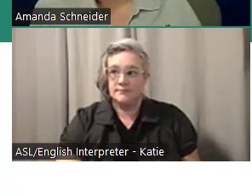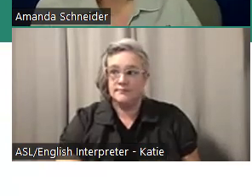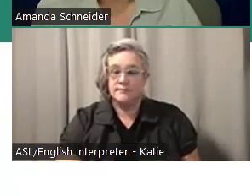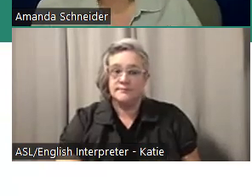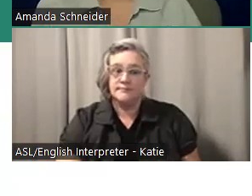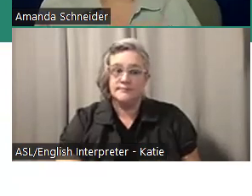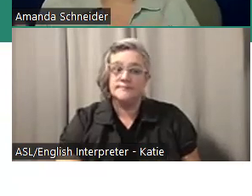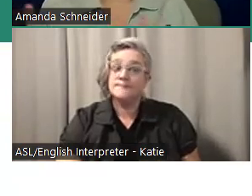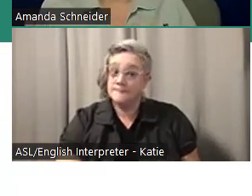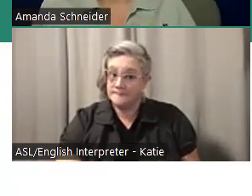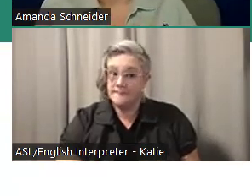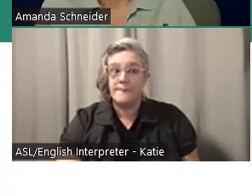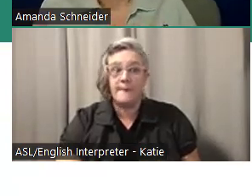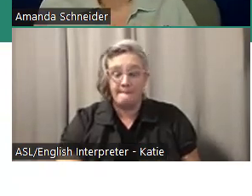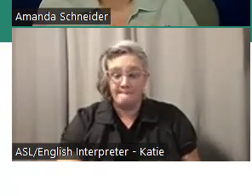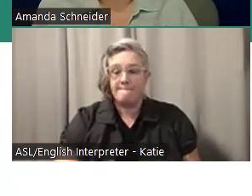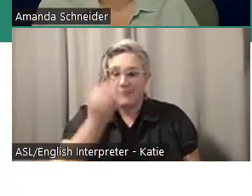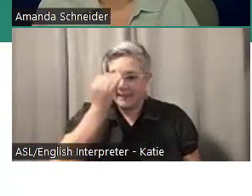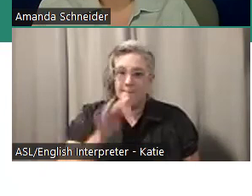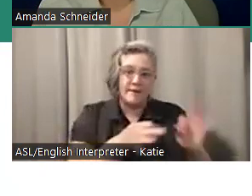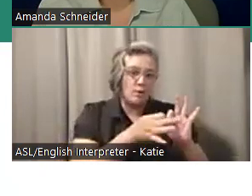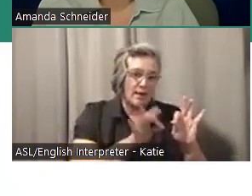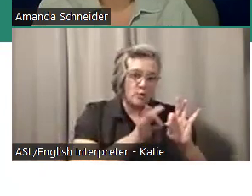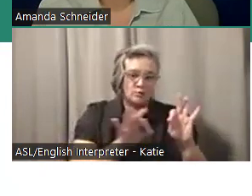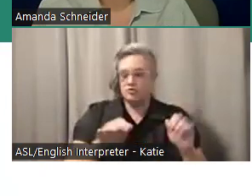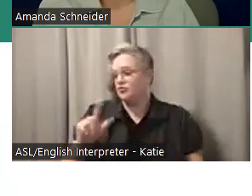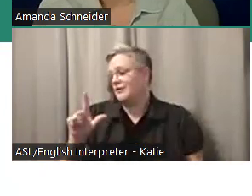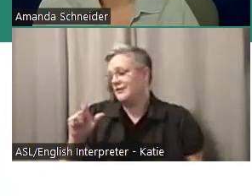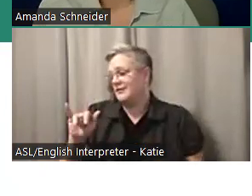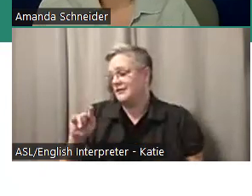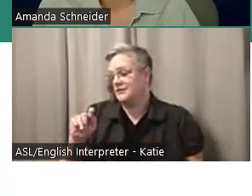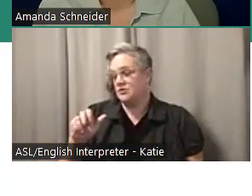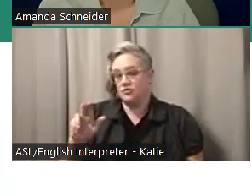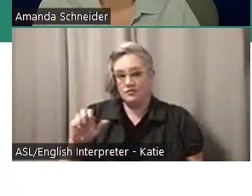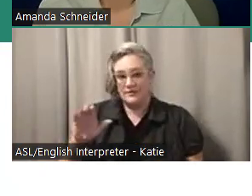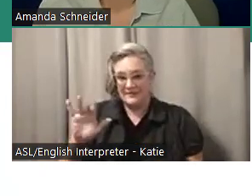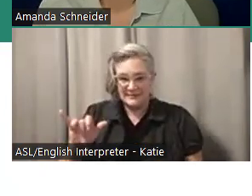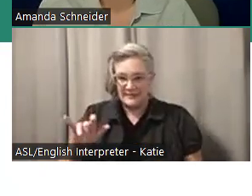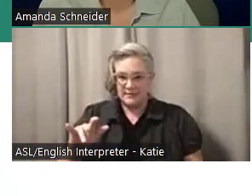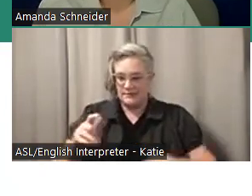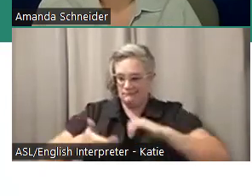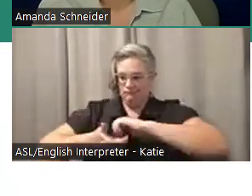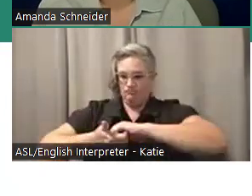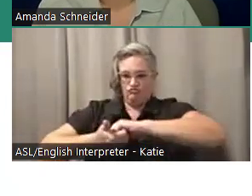So, thinking about how language and literacy are really two pieces that work together.